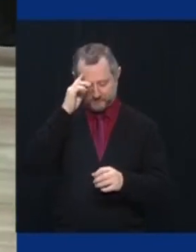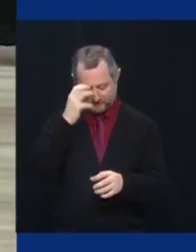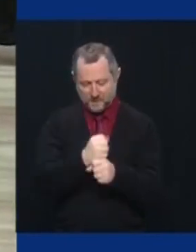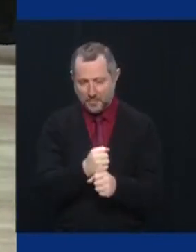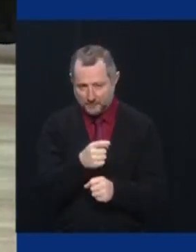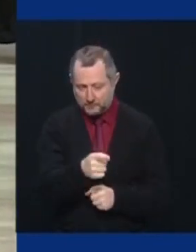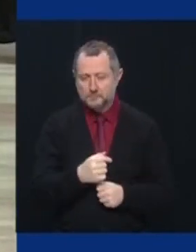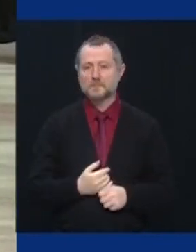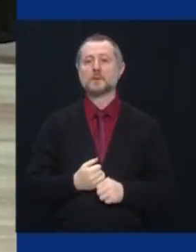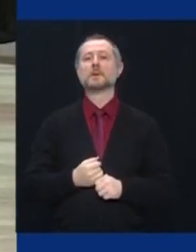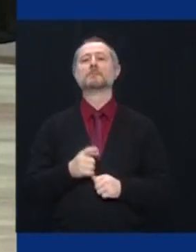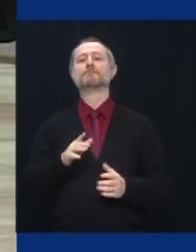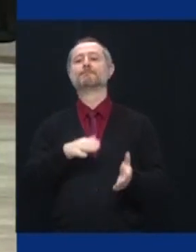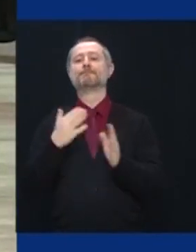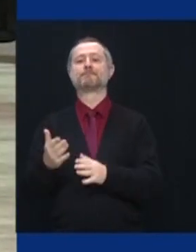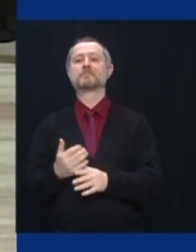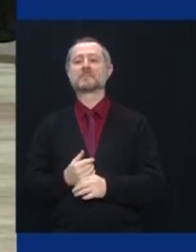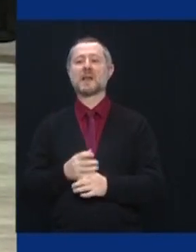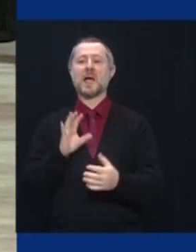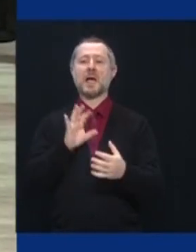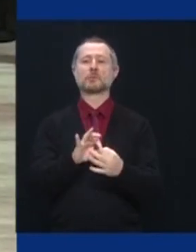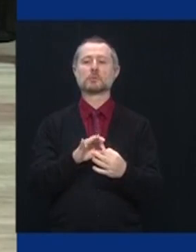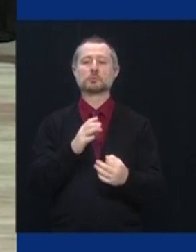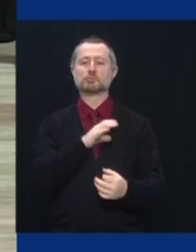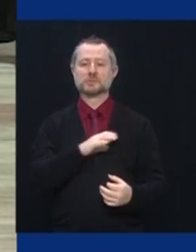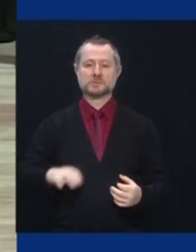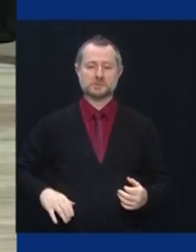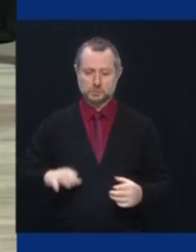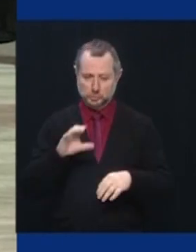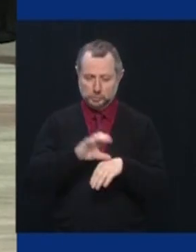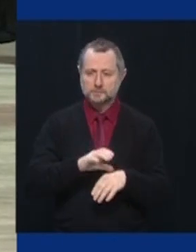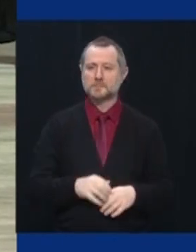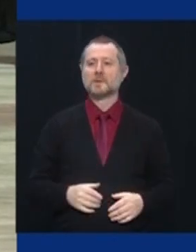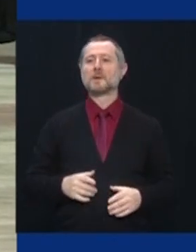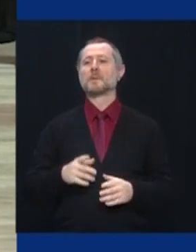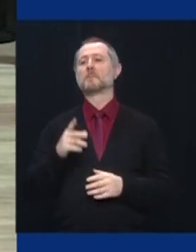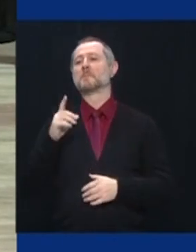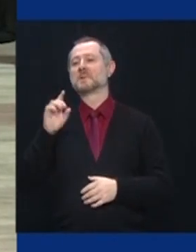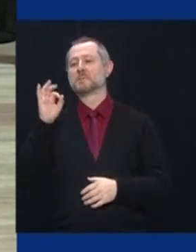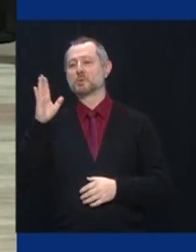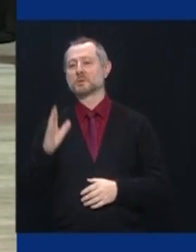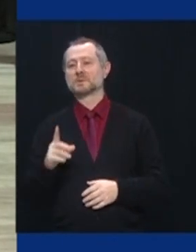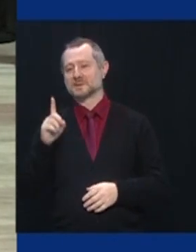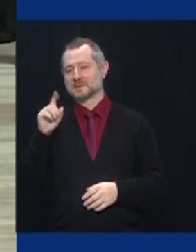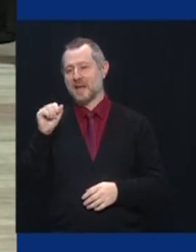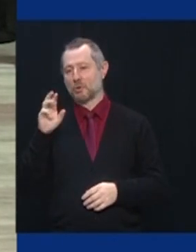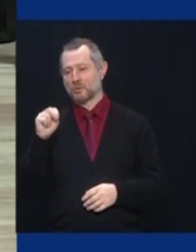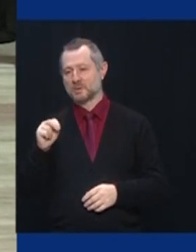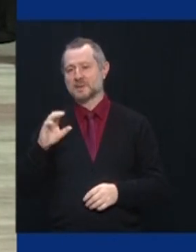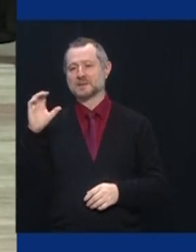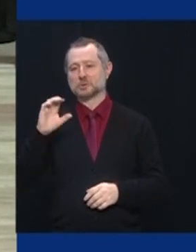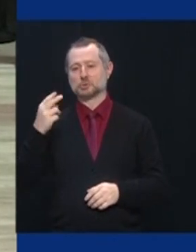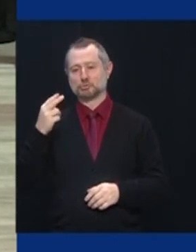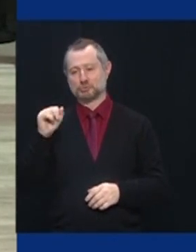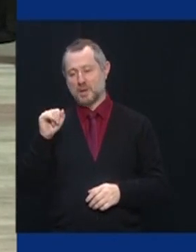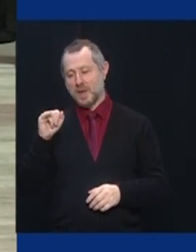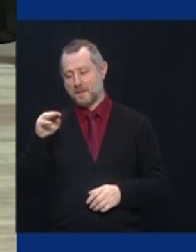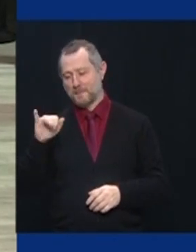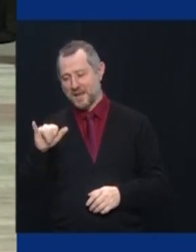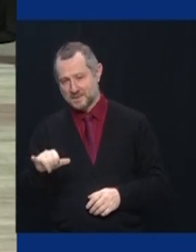UTICA. PASTOR LUSON. PASTOR GALLOWAY, SENIOR PASTOR